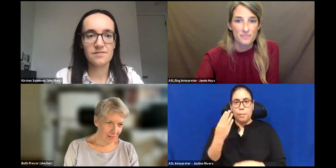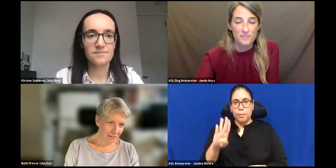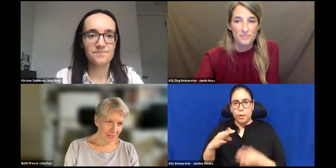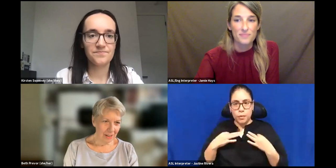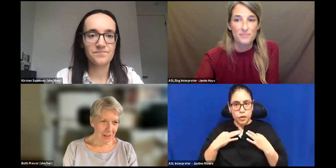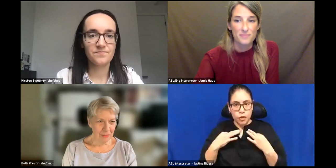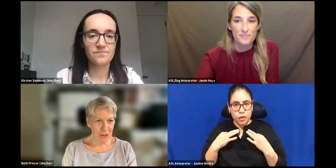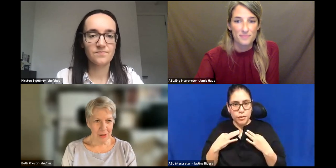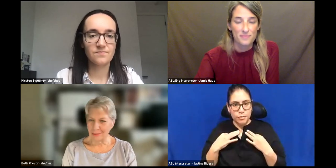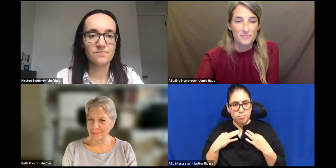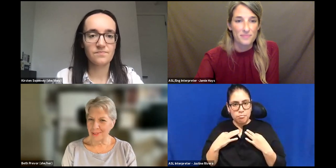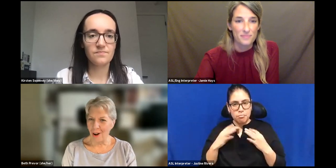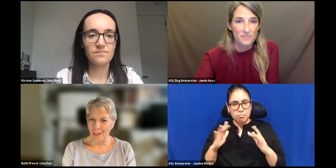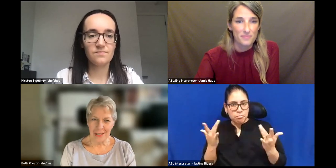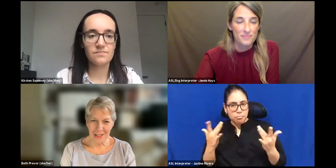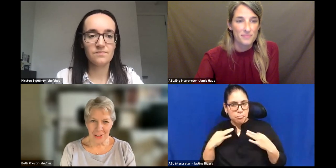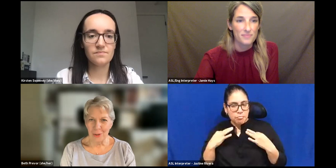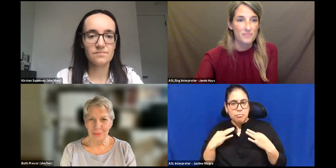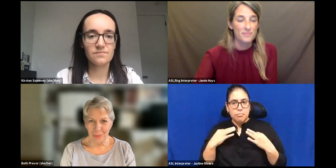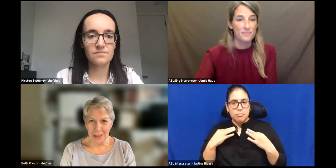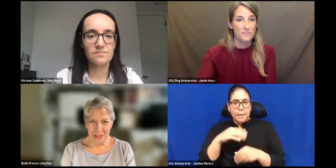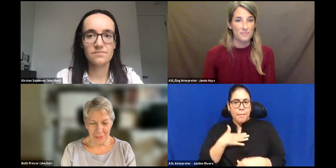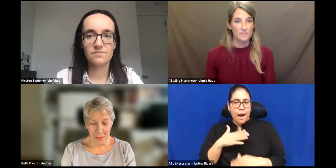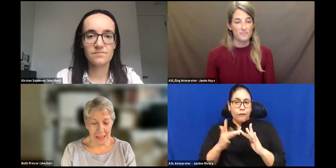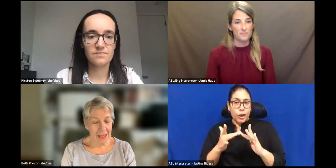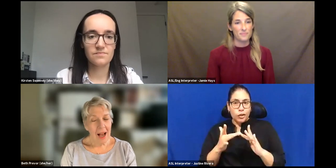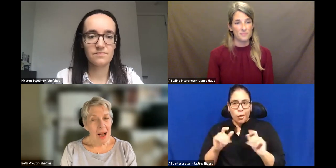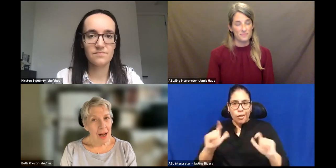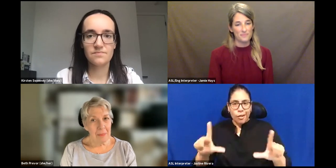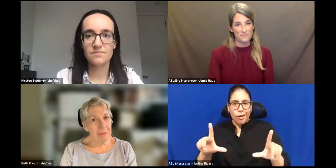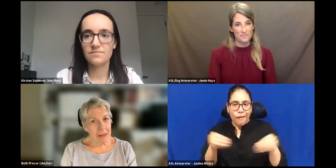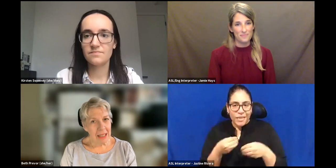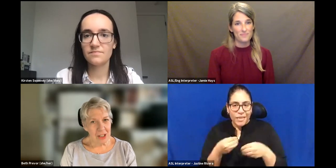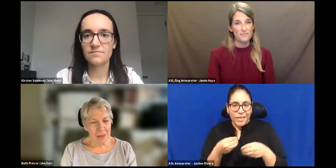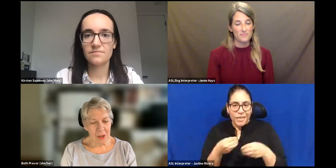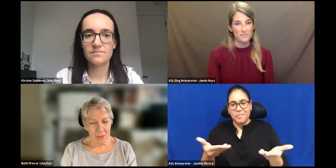of virtual office. So welcome to everybody. My relationship goes